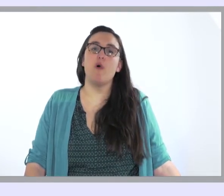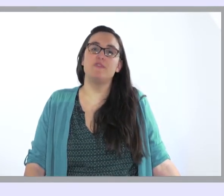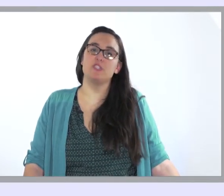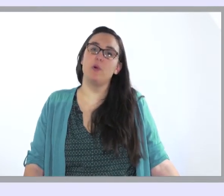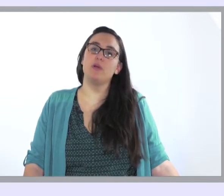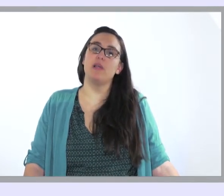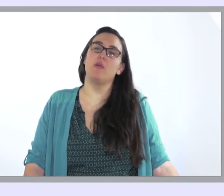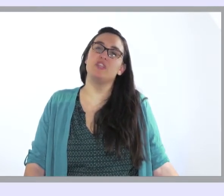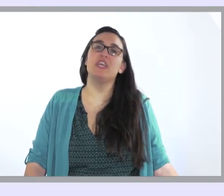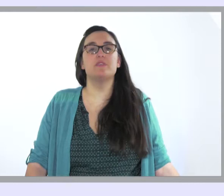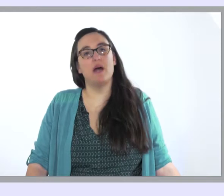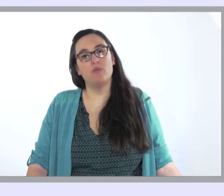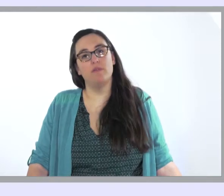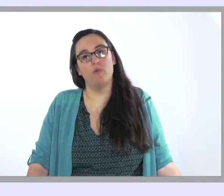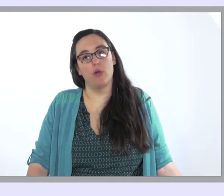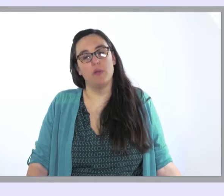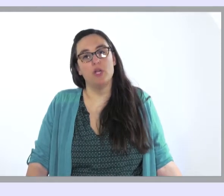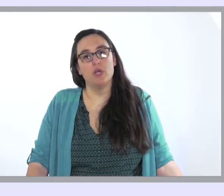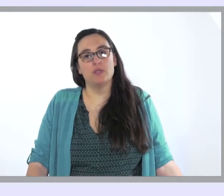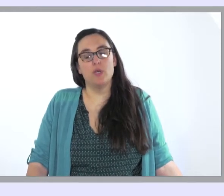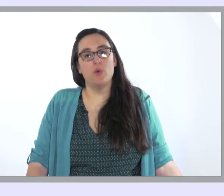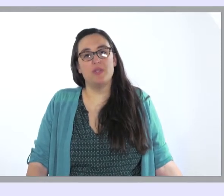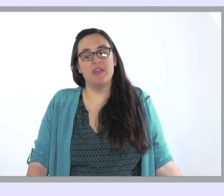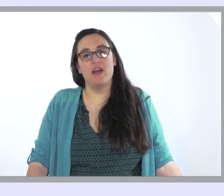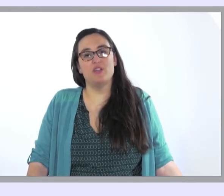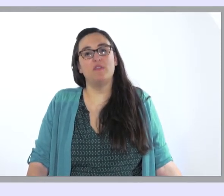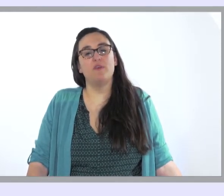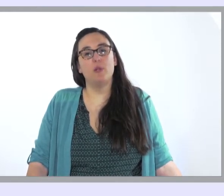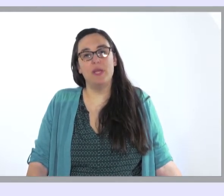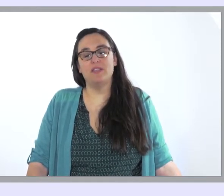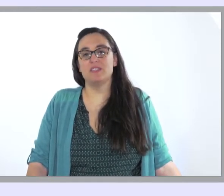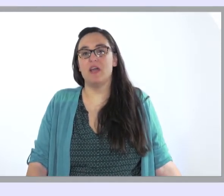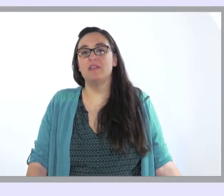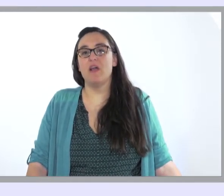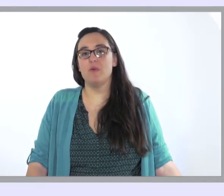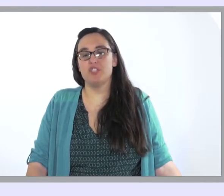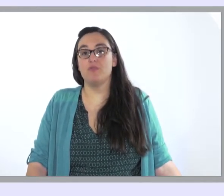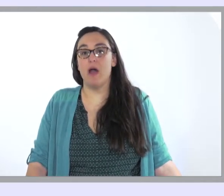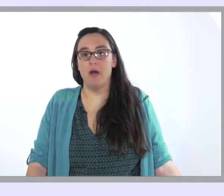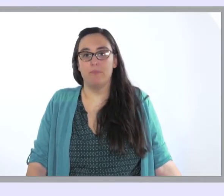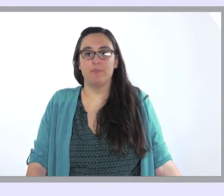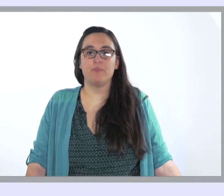of the spoken language in the manual form, so they are not following the sign language grammar.